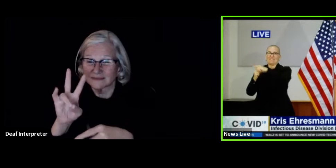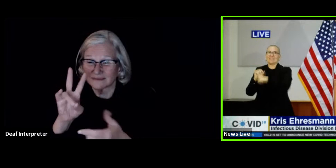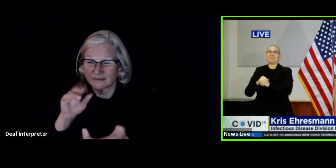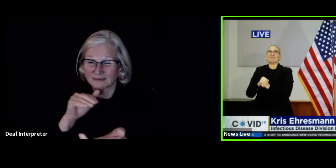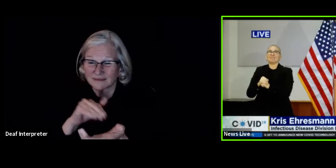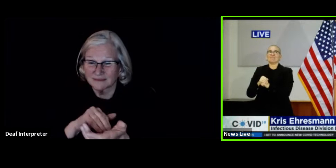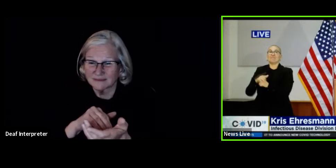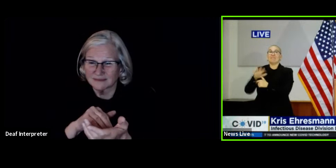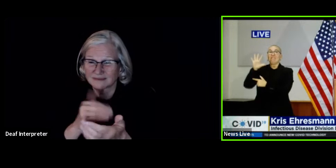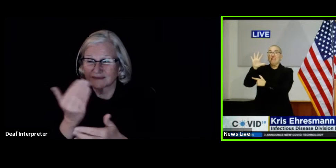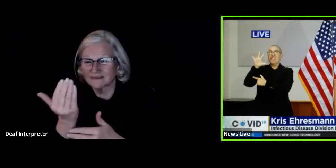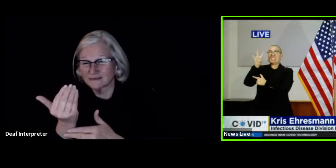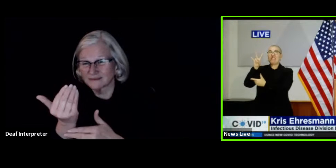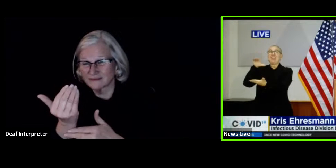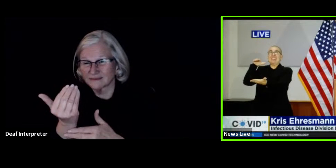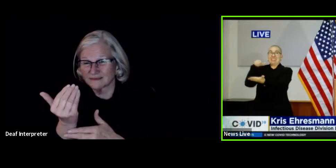IS AT 15.2%. THAT'S UP FROM 13.7% LAST WEEK.